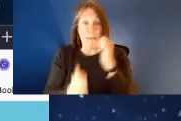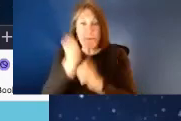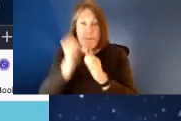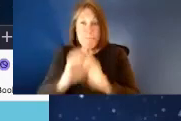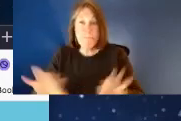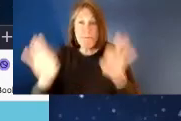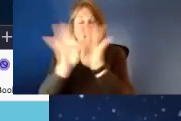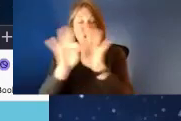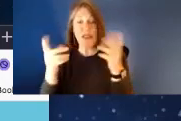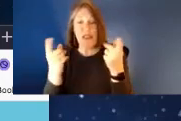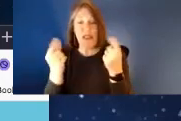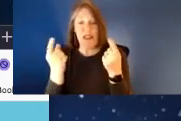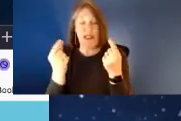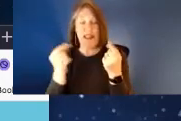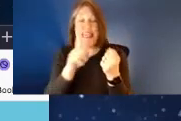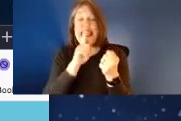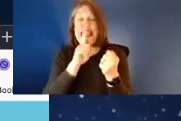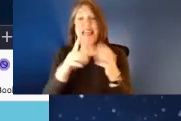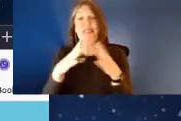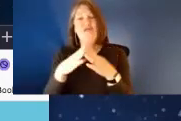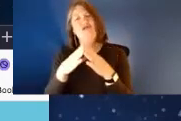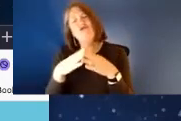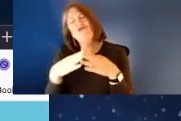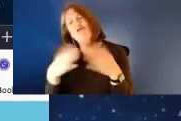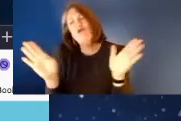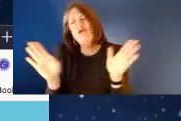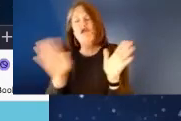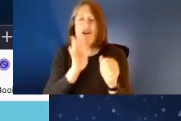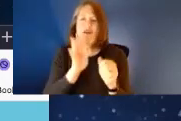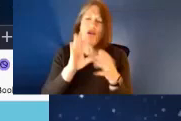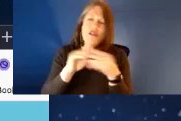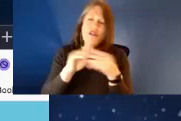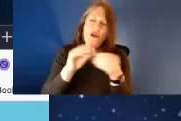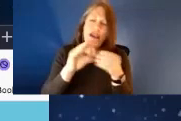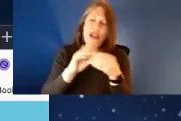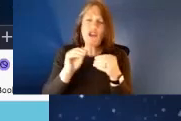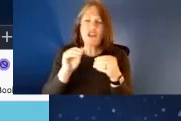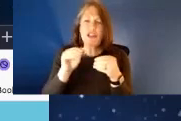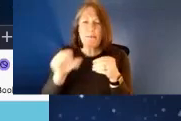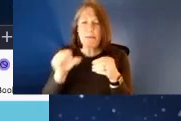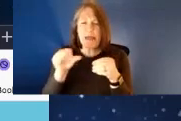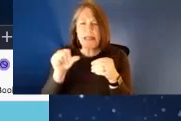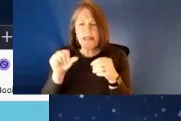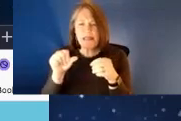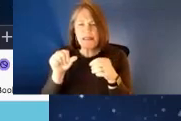is the general narration button down here. 06:42:39 So you saw in the previous iPresentation